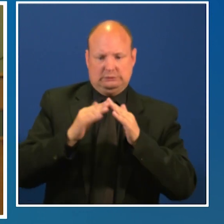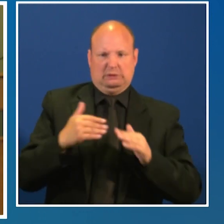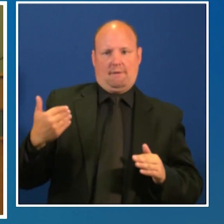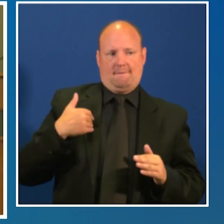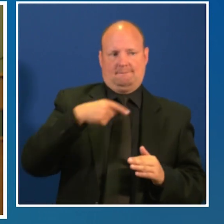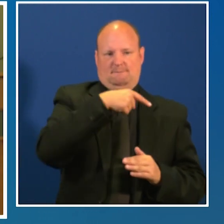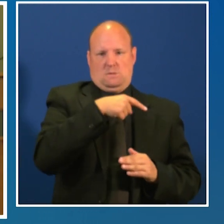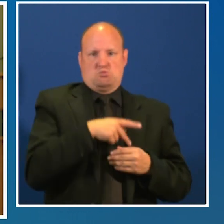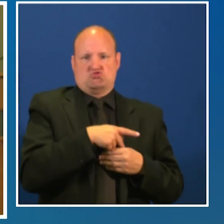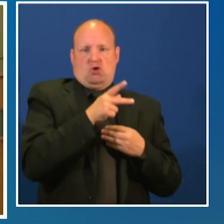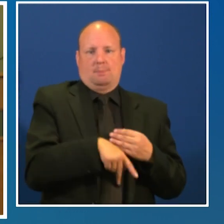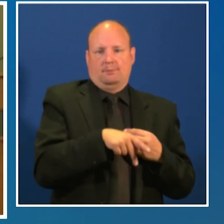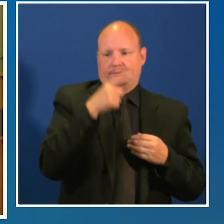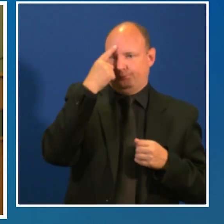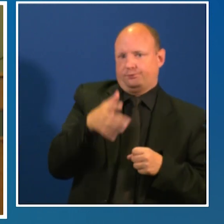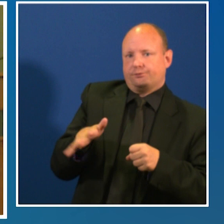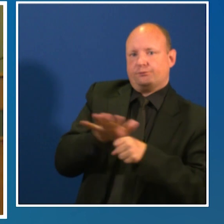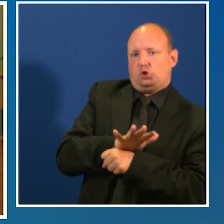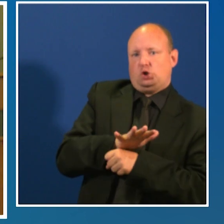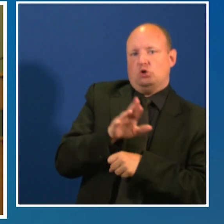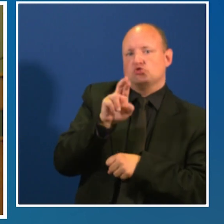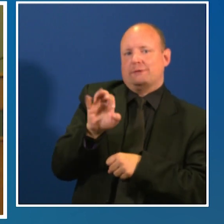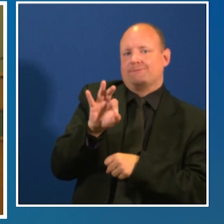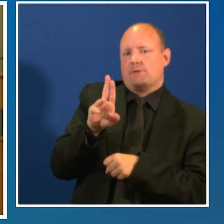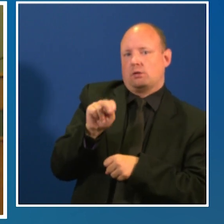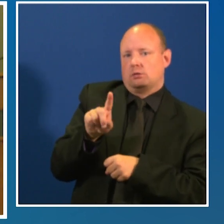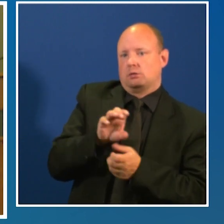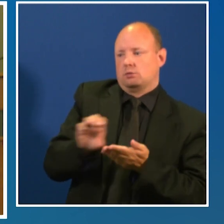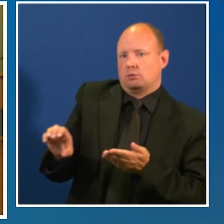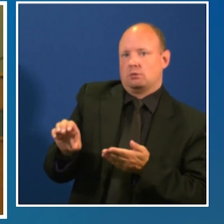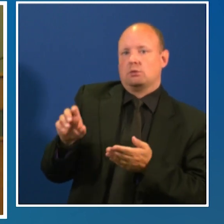refund on city business license, surcharge fees. Through March,